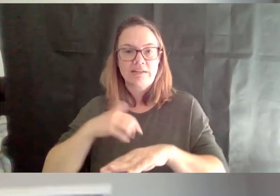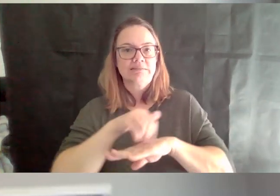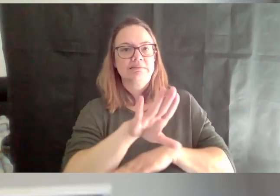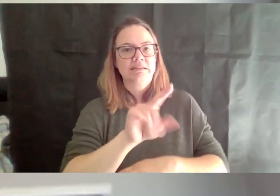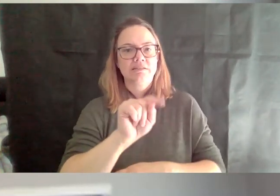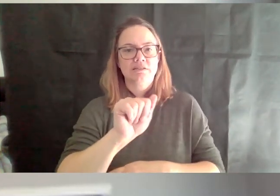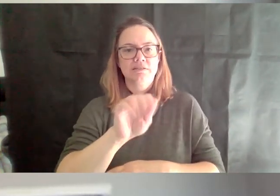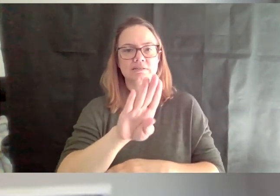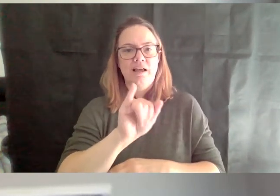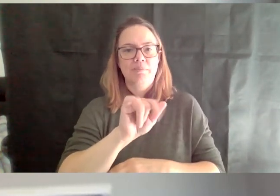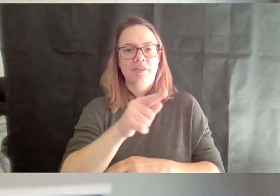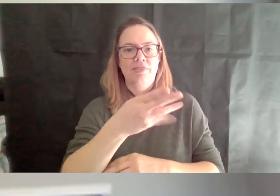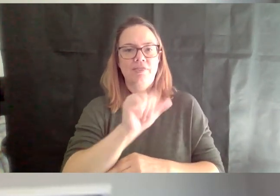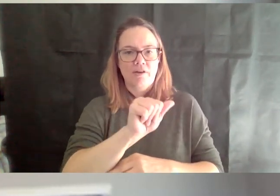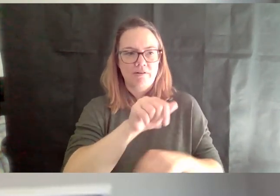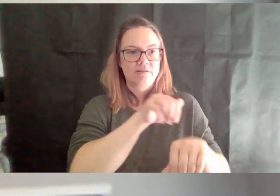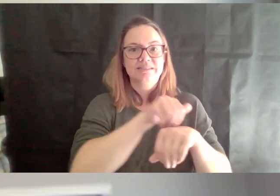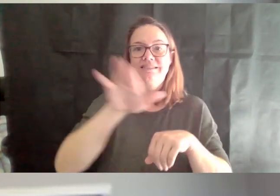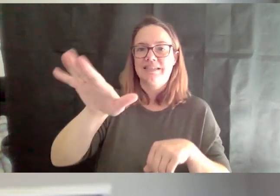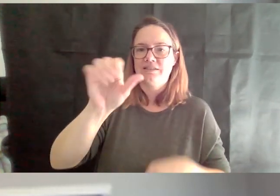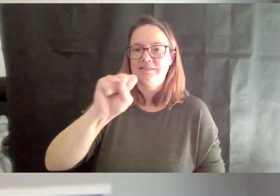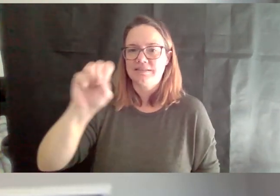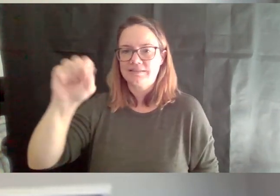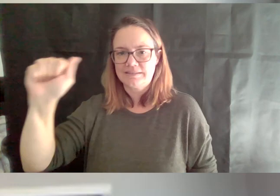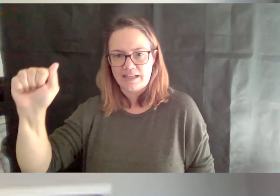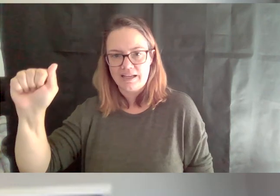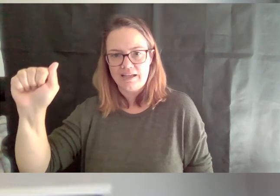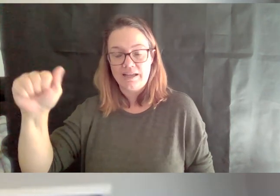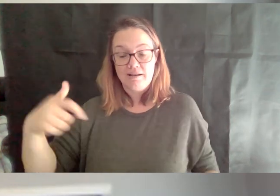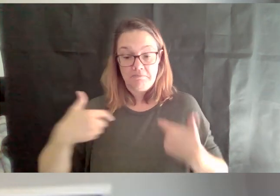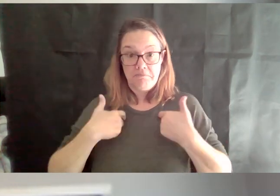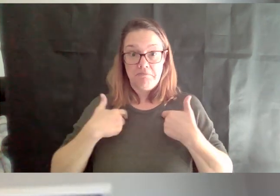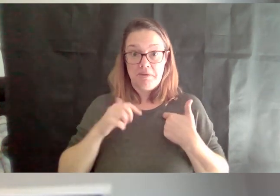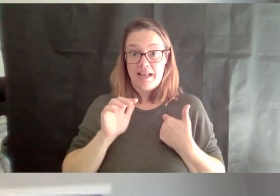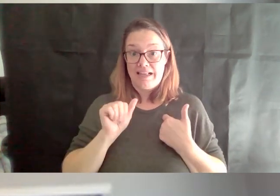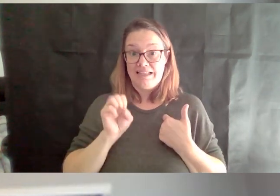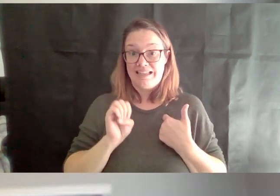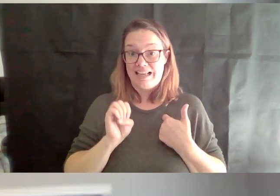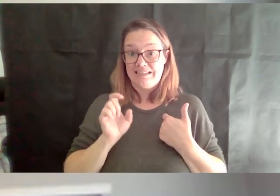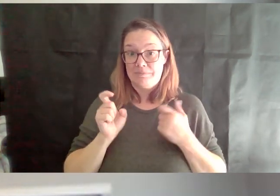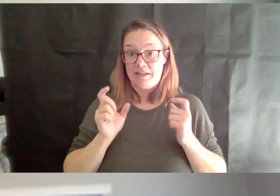She would send it on to social security. As the case manager, I would inform the consumer